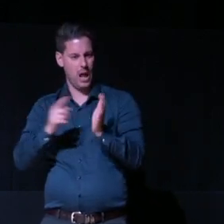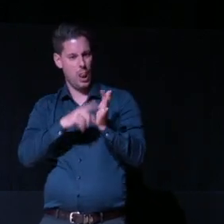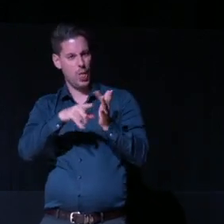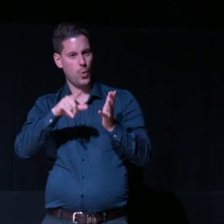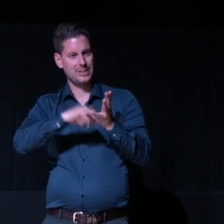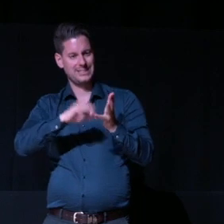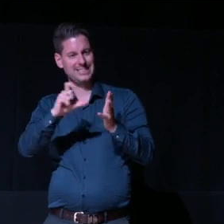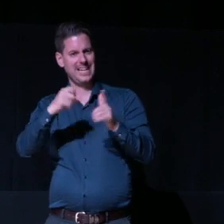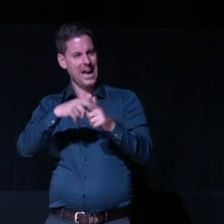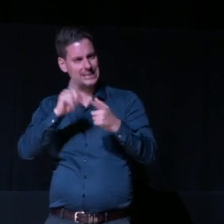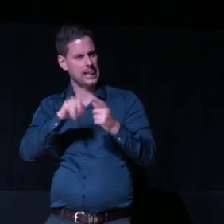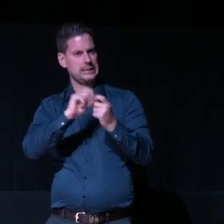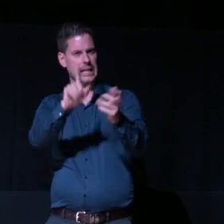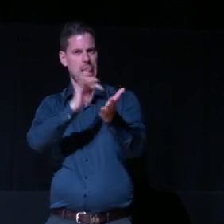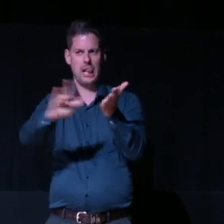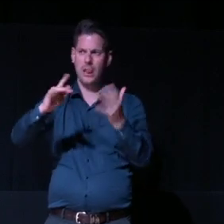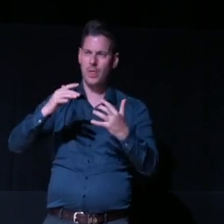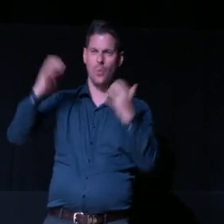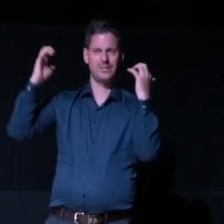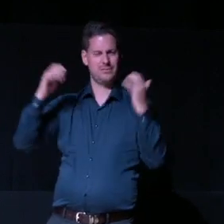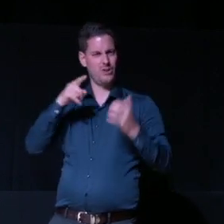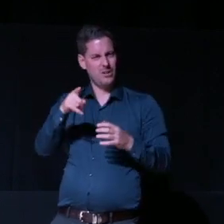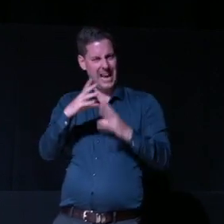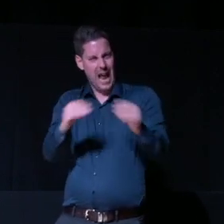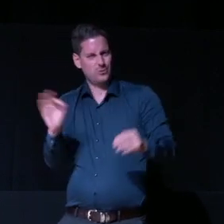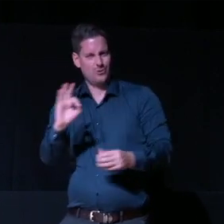That sort of idea of cancellation is sort of...